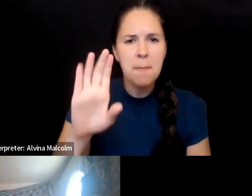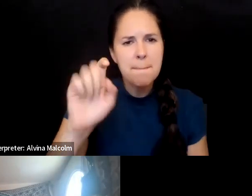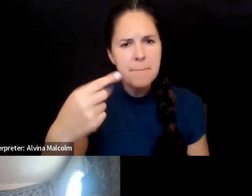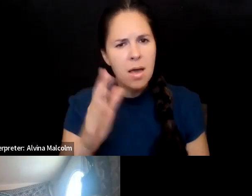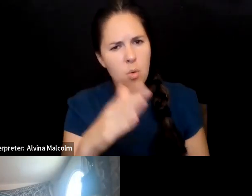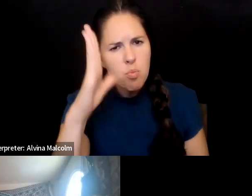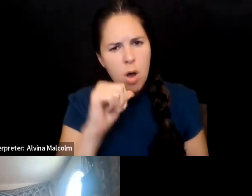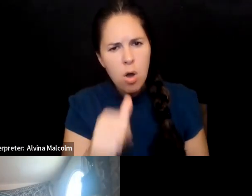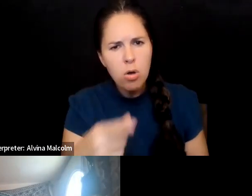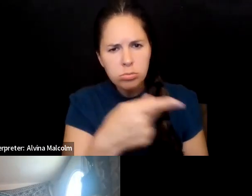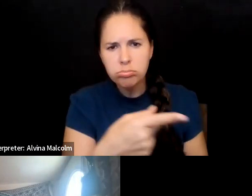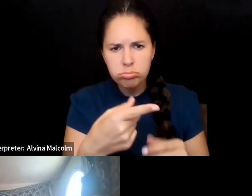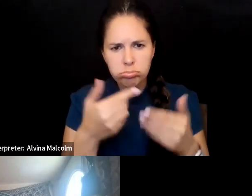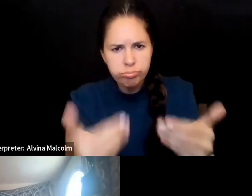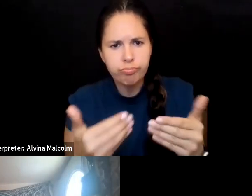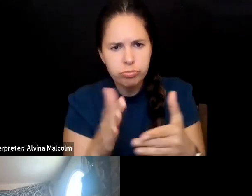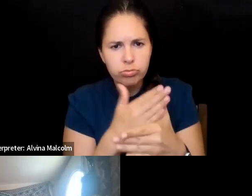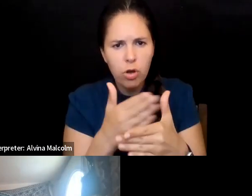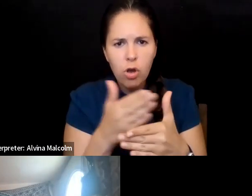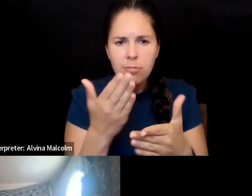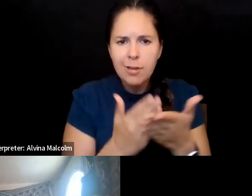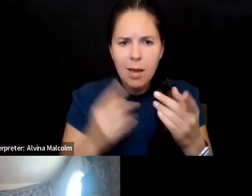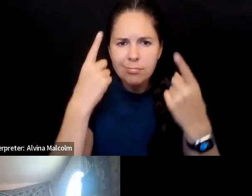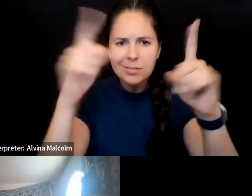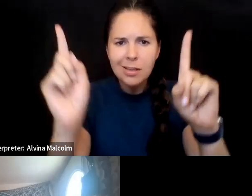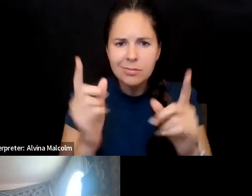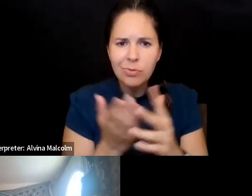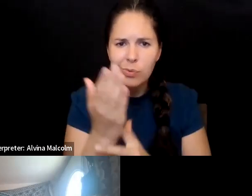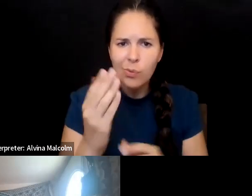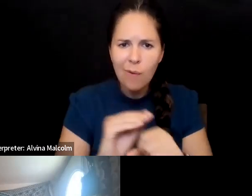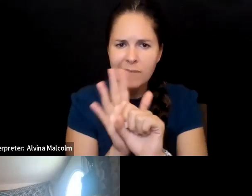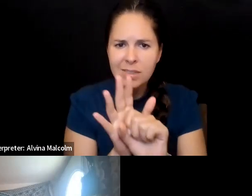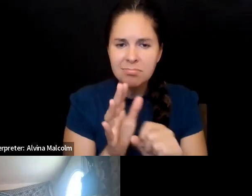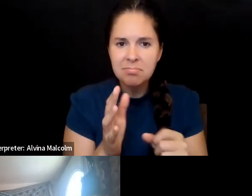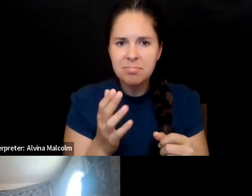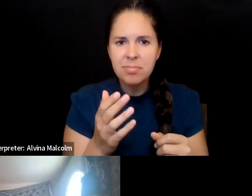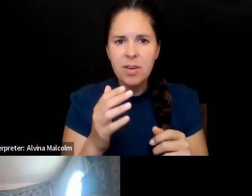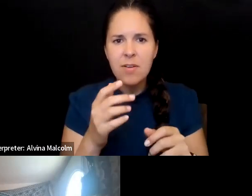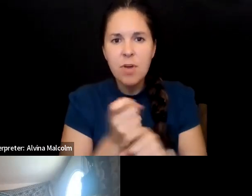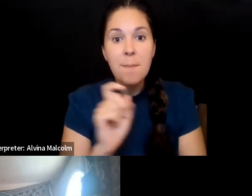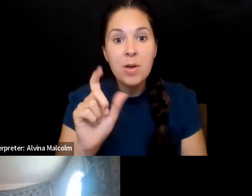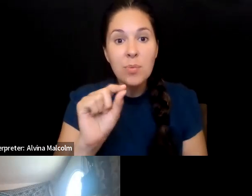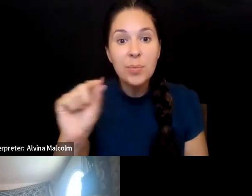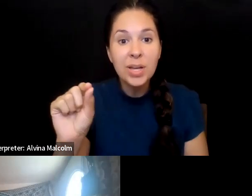relationships that you have developed with public health, don't drop them. Continue them. Beth, why don't you